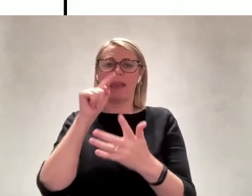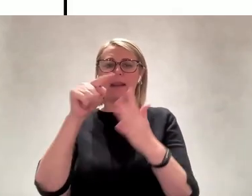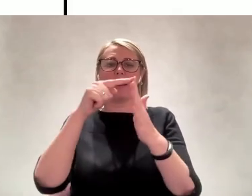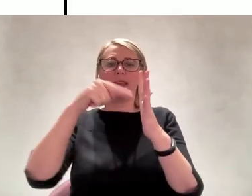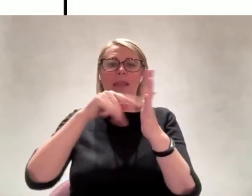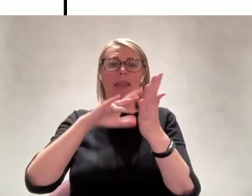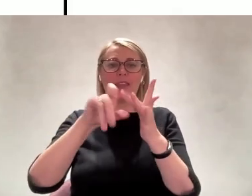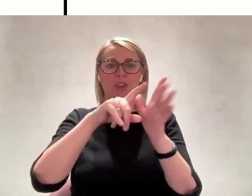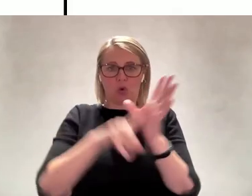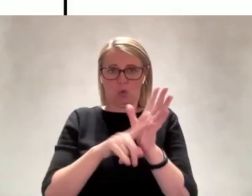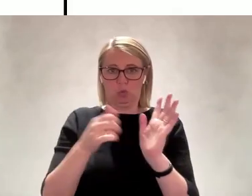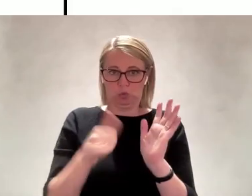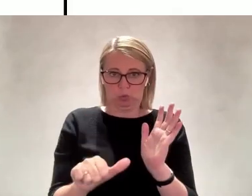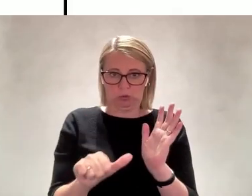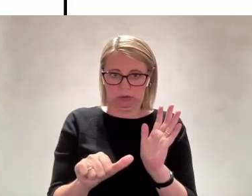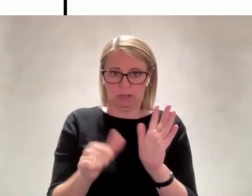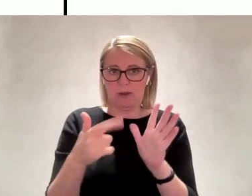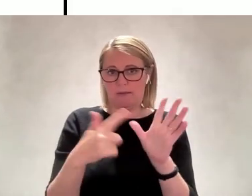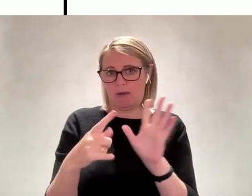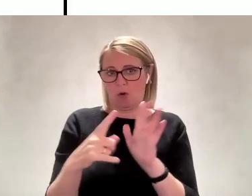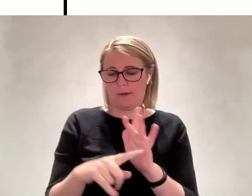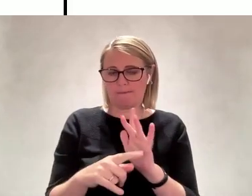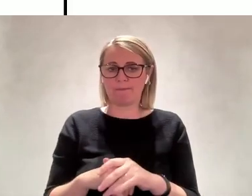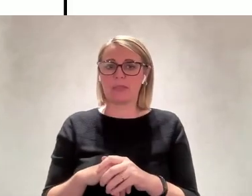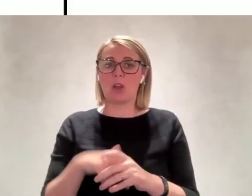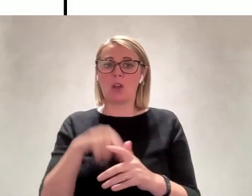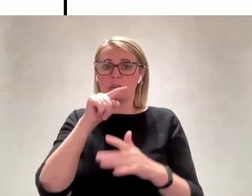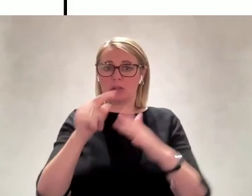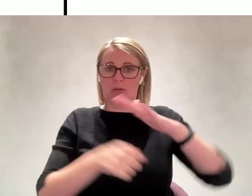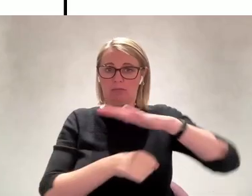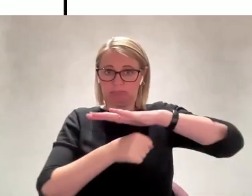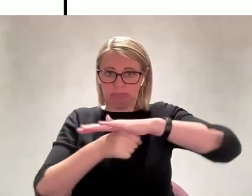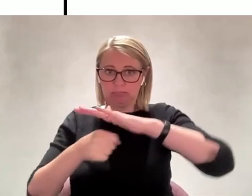This framework is underpinned by Australia's AI Ethics